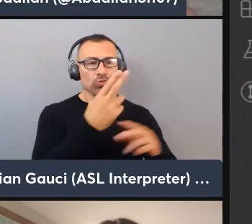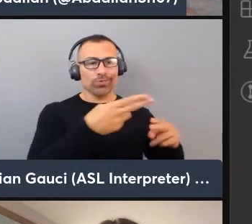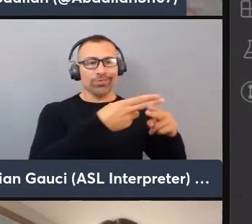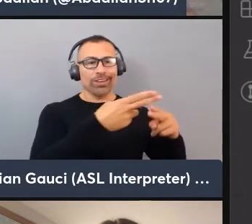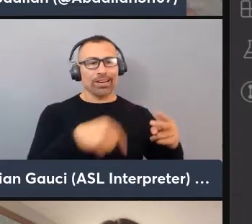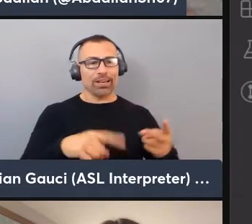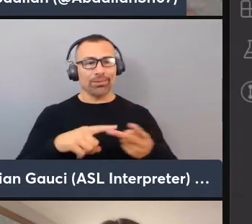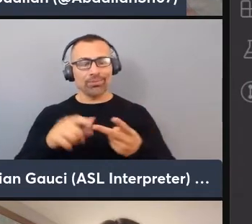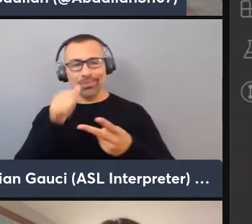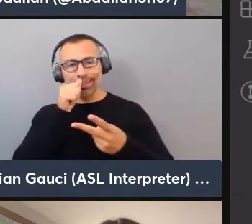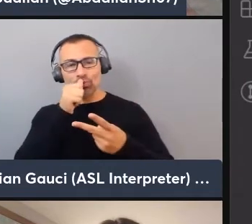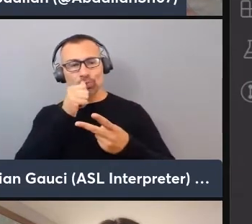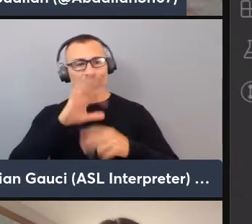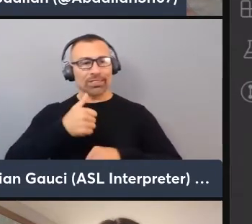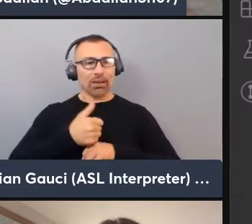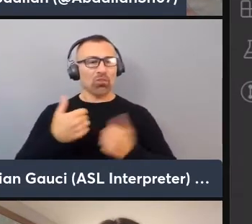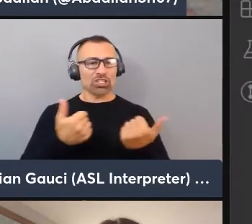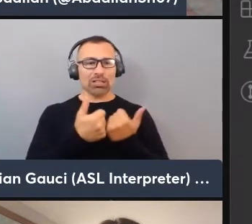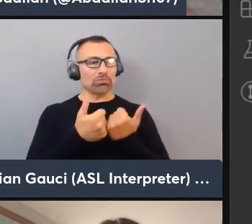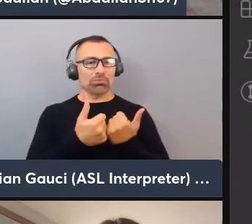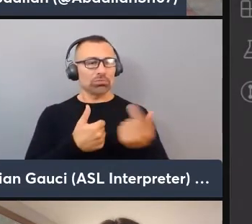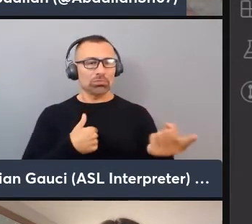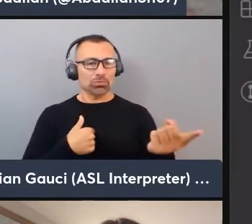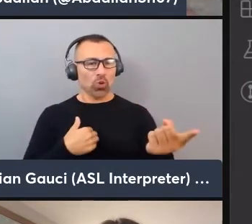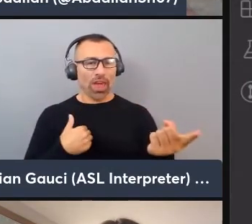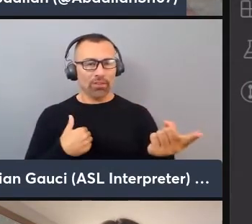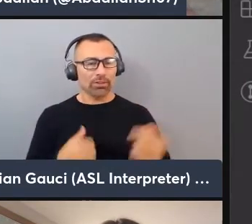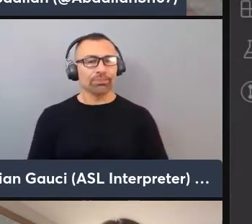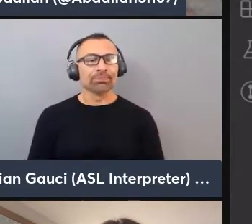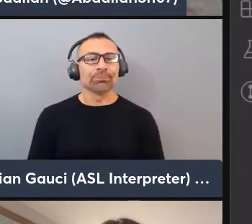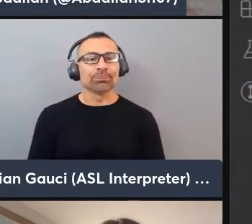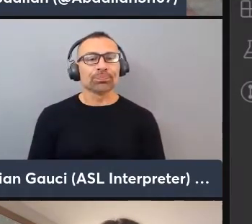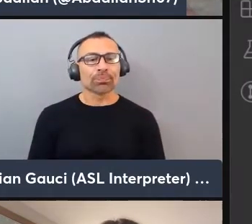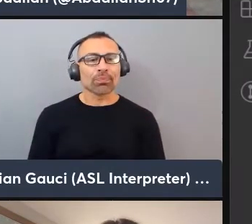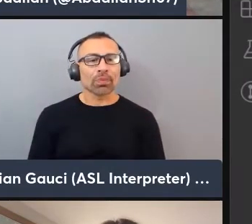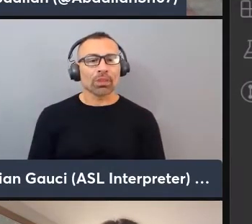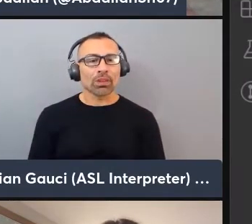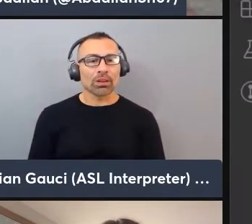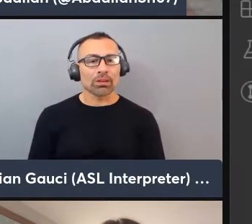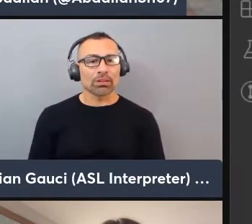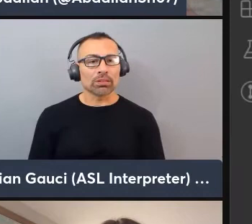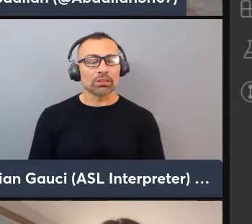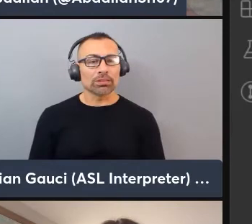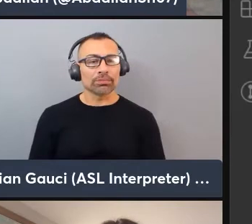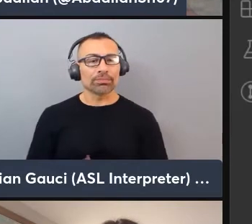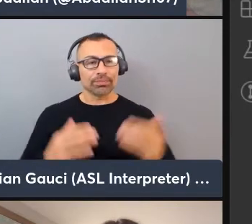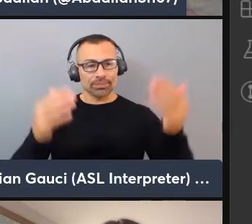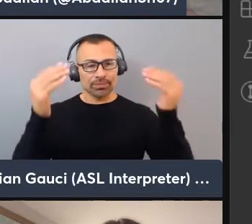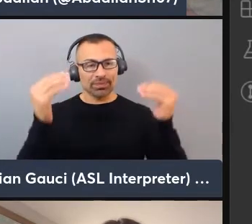Then the other thing that I have then is the the creation of the off challenge, which is here.